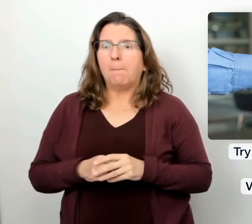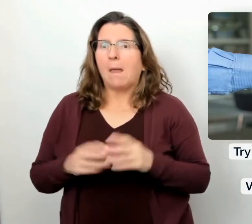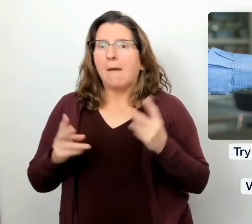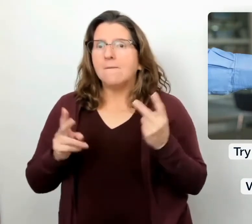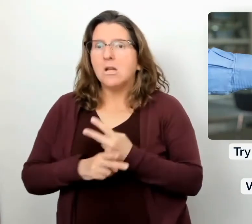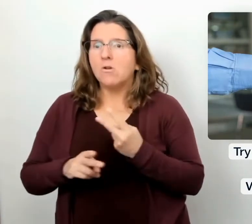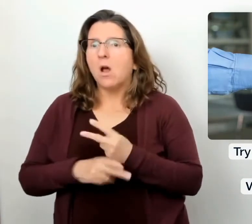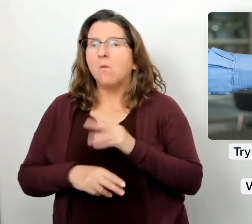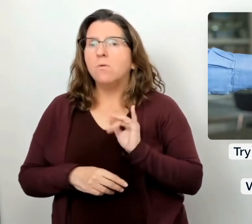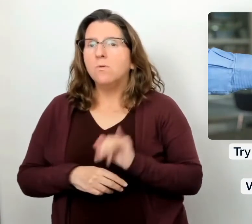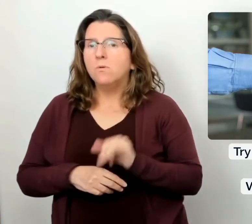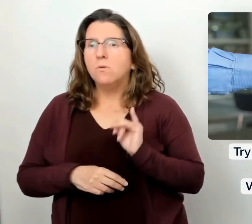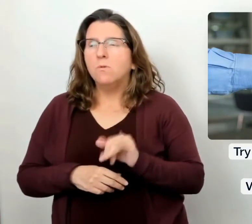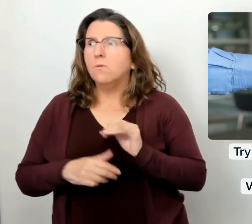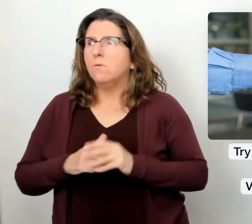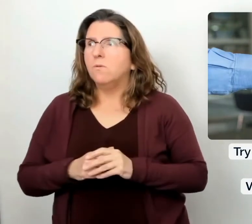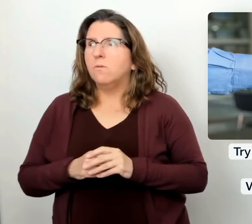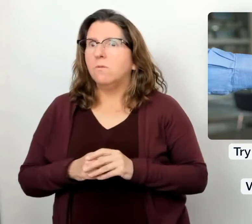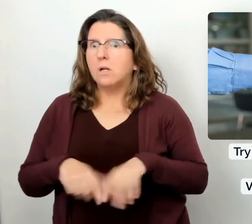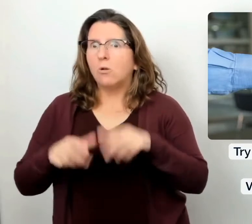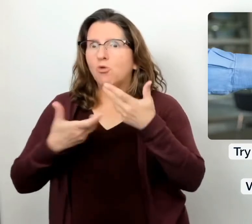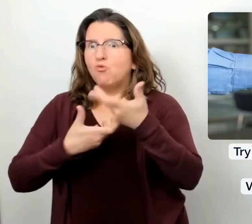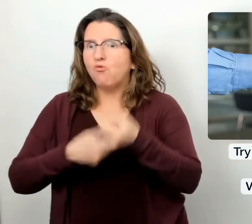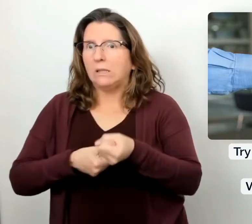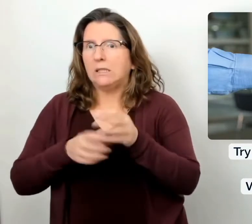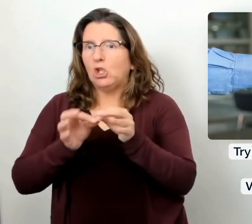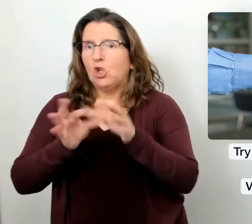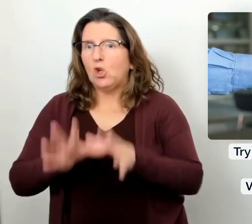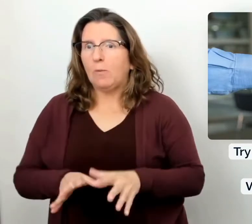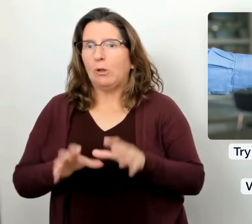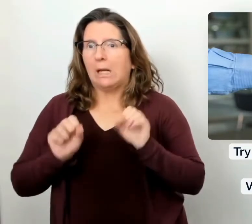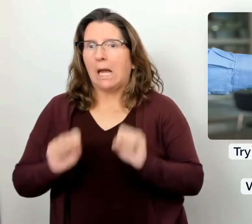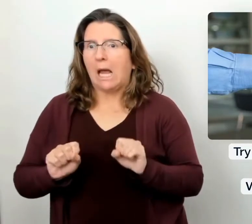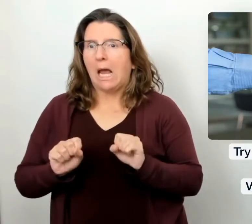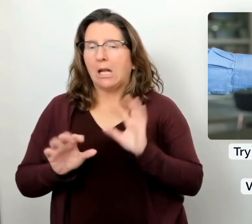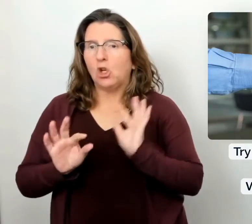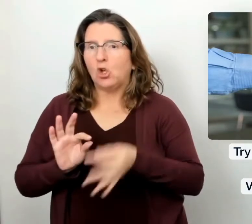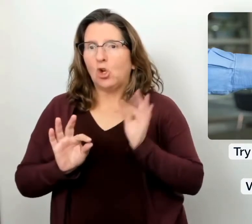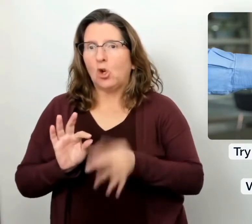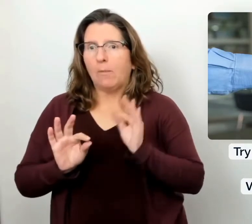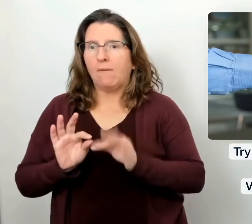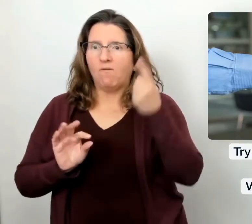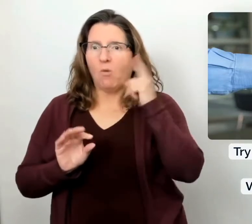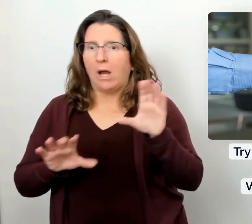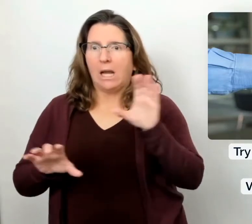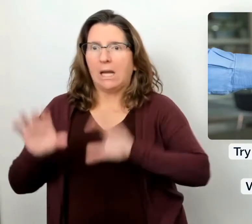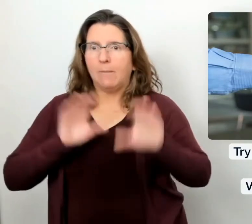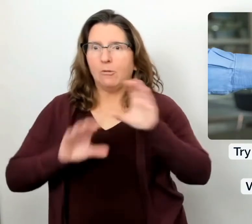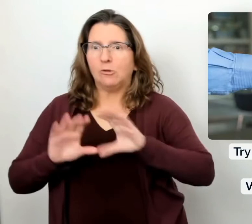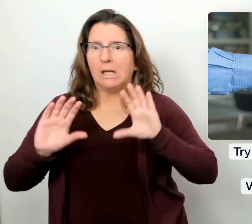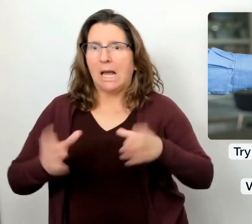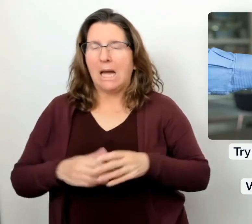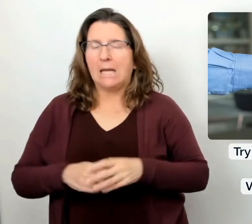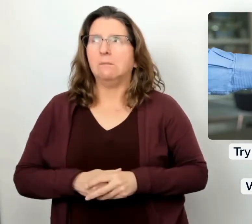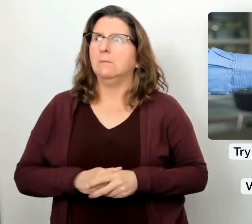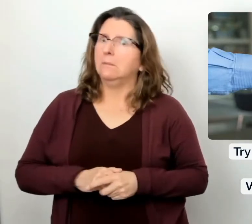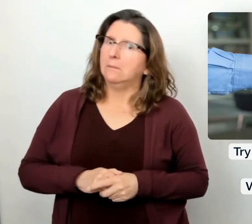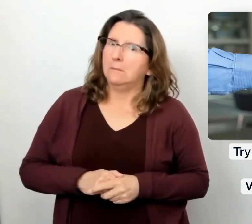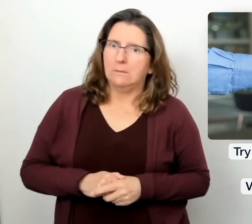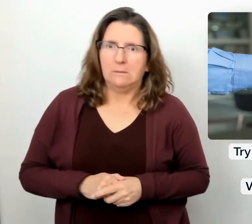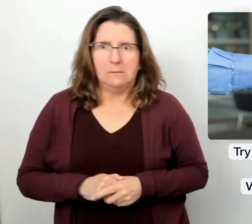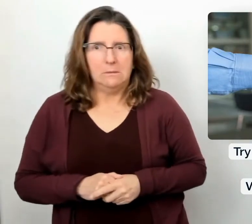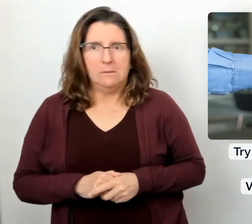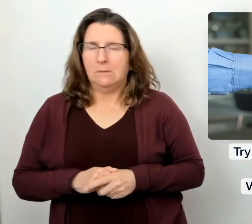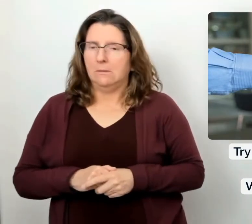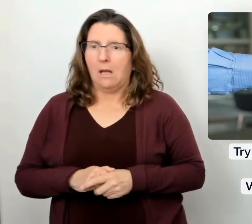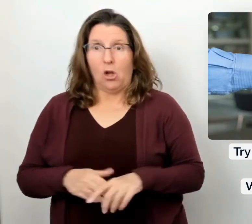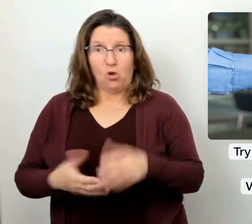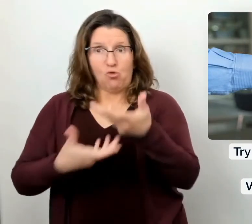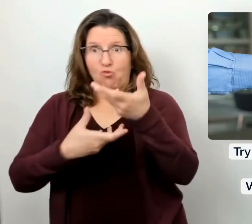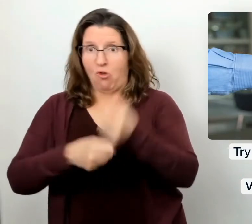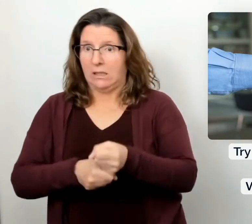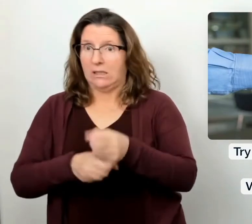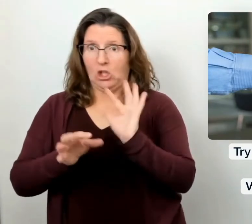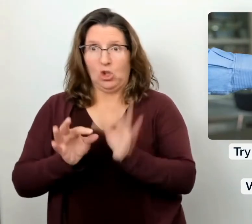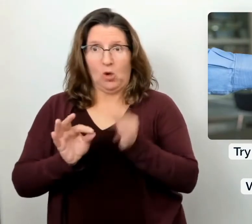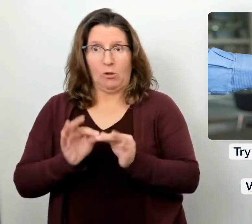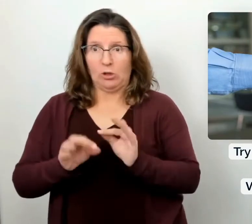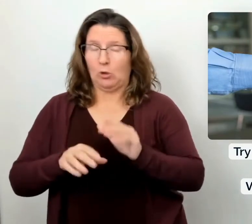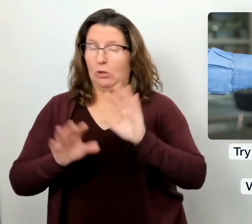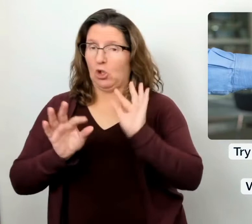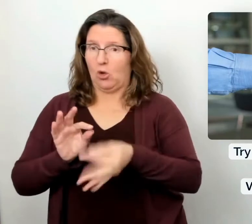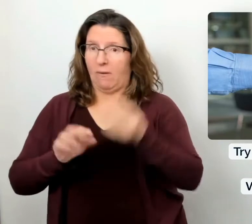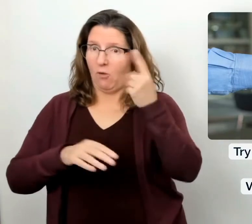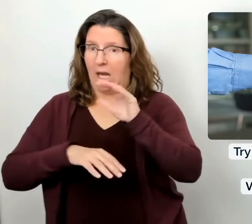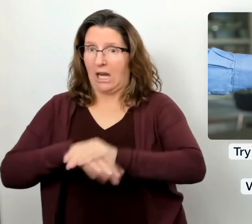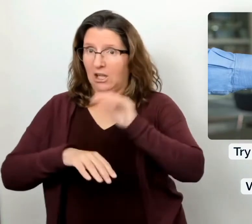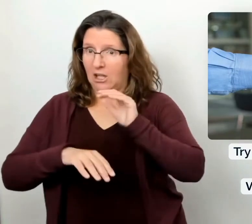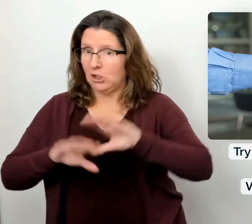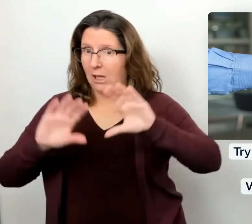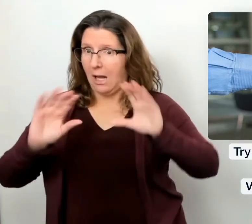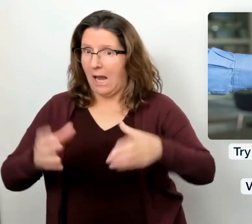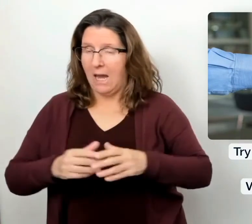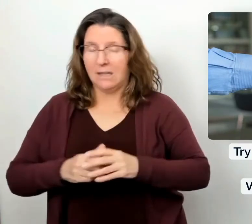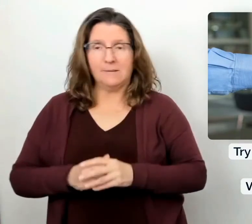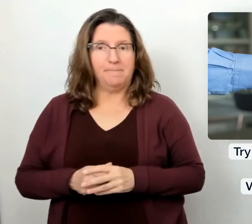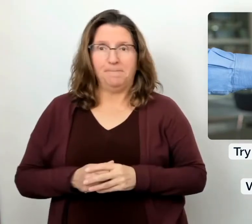I had no confidence in the interpreter's ability to interpret for mainstream core classes like Chemistry or Language Arts.